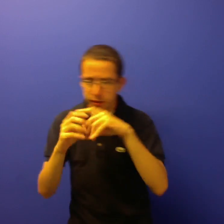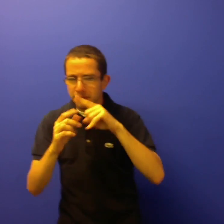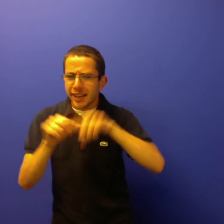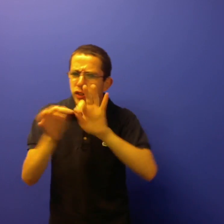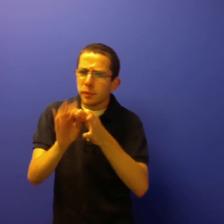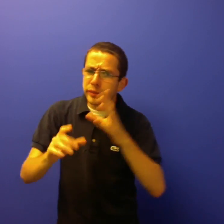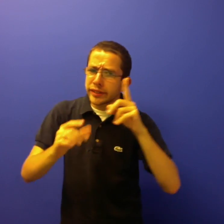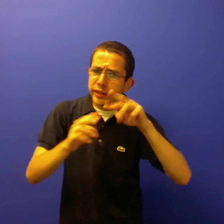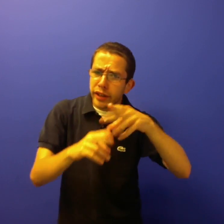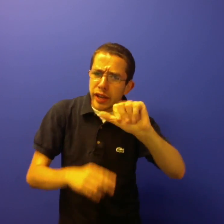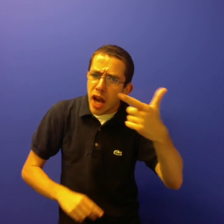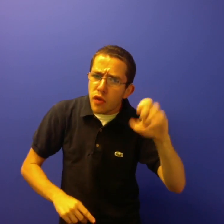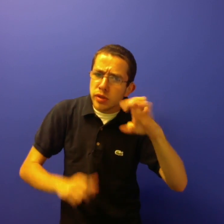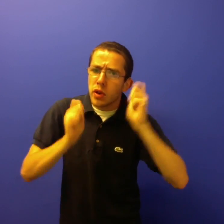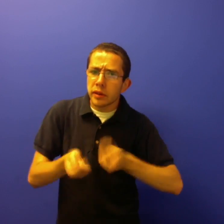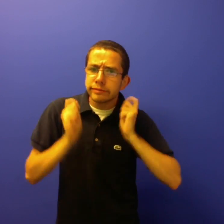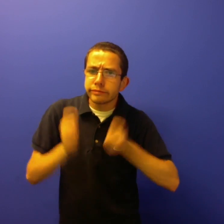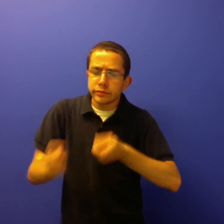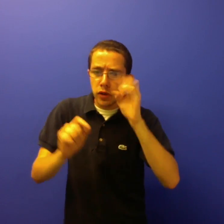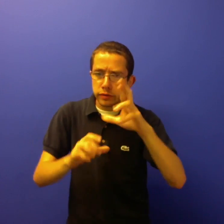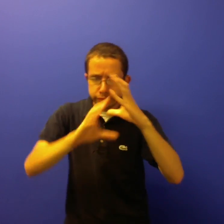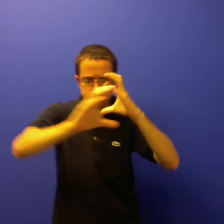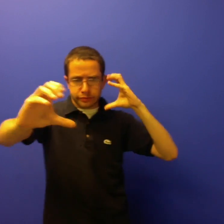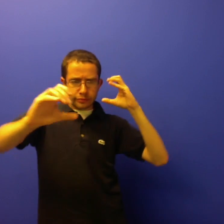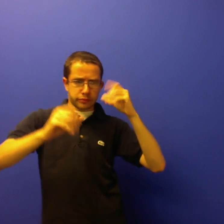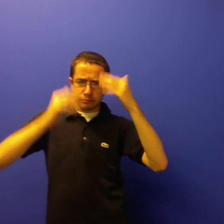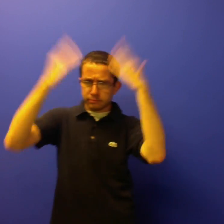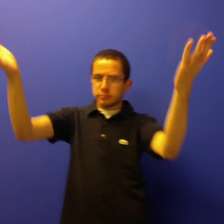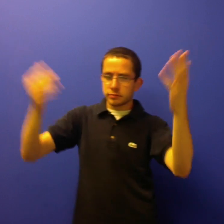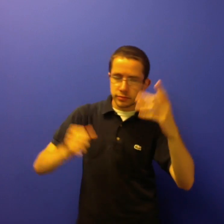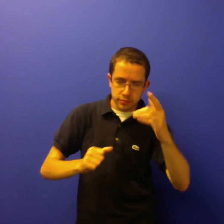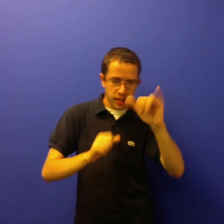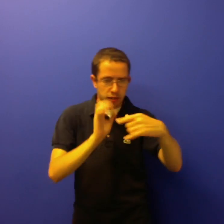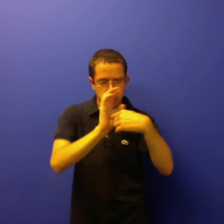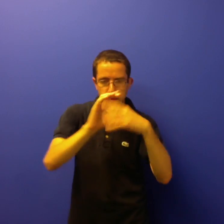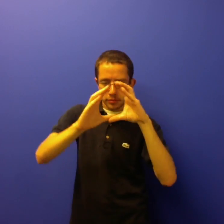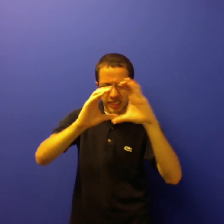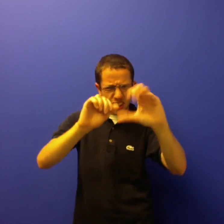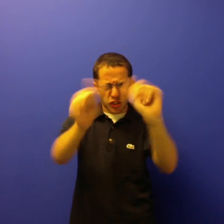The "c" handshape cannot interpret Riding the horse carriage and it's unknown. And that is an example of the C shape change